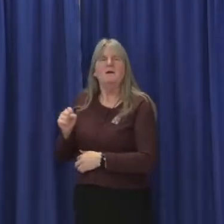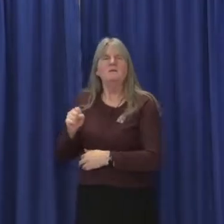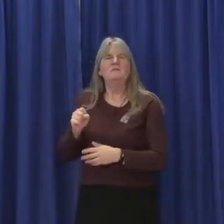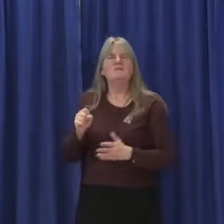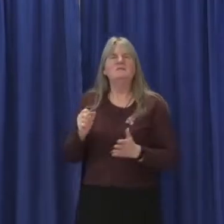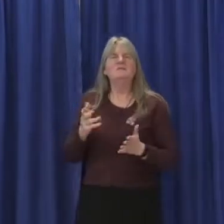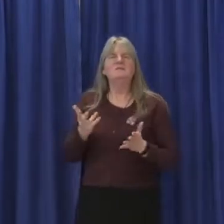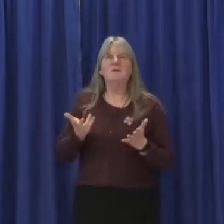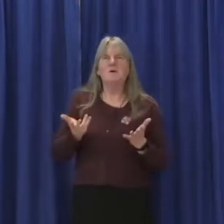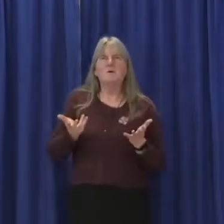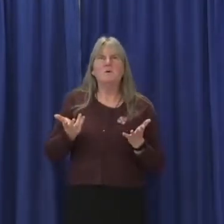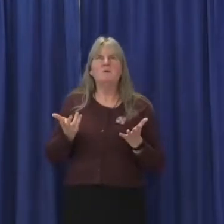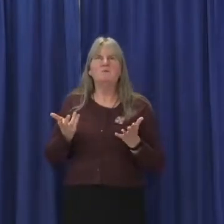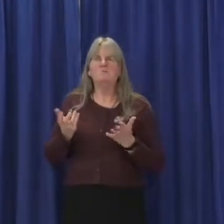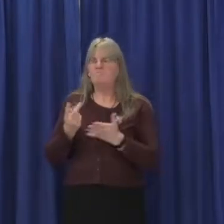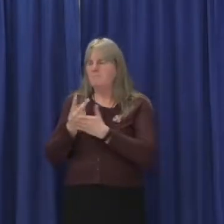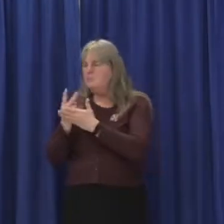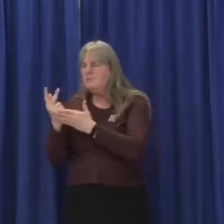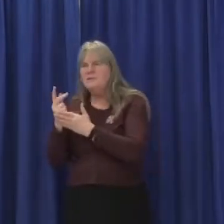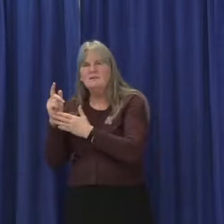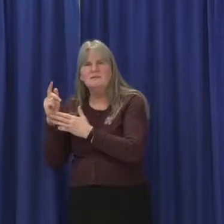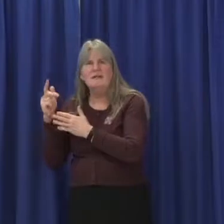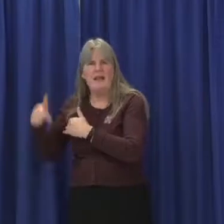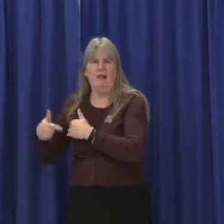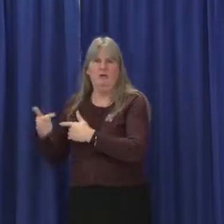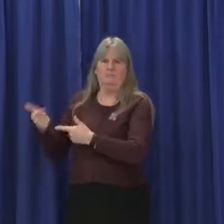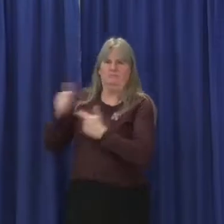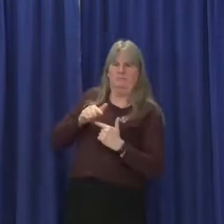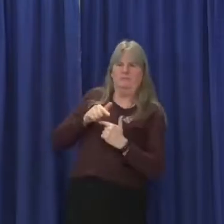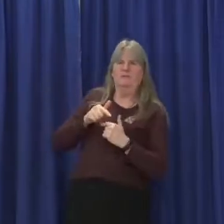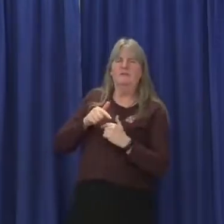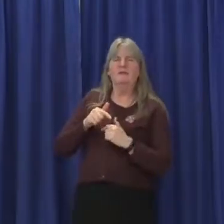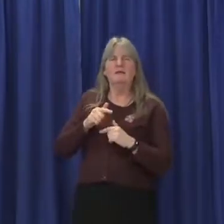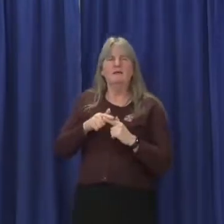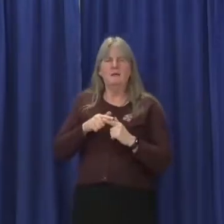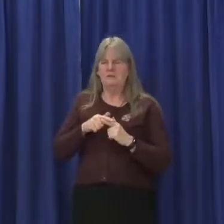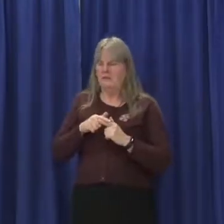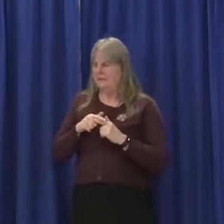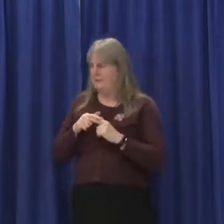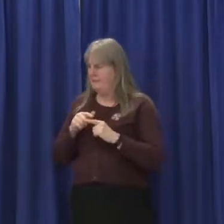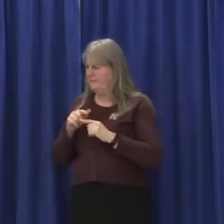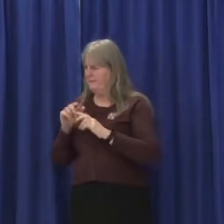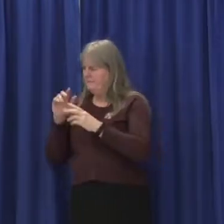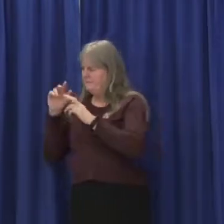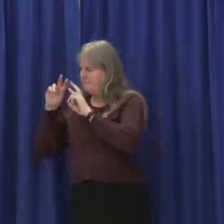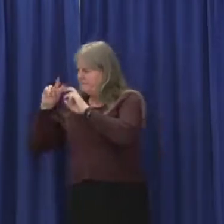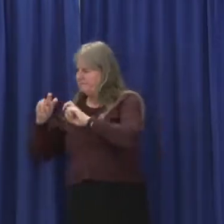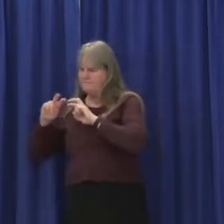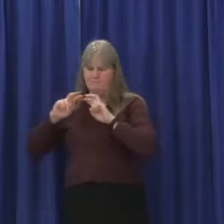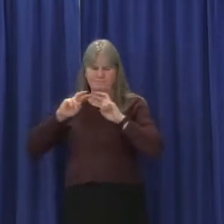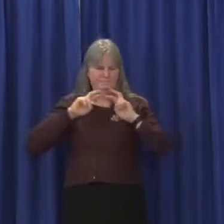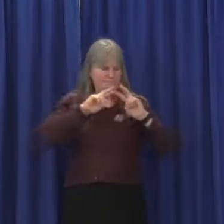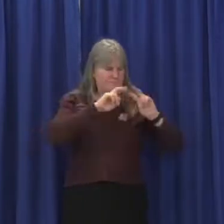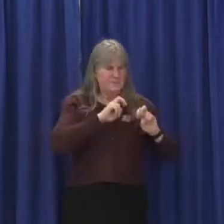puzzle that we are looking at. But I would say that we're-- you know, we're not looking at a wave that's going on for